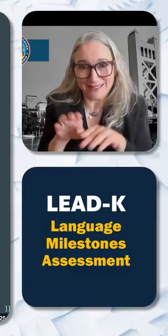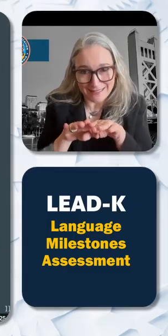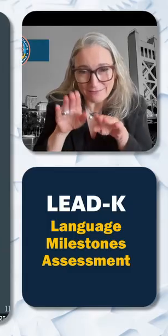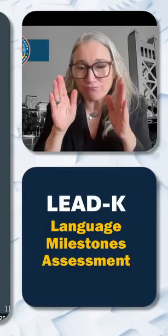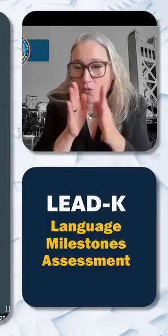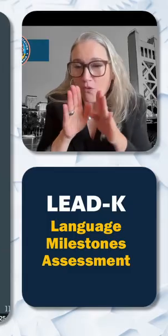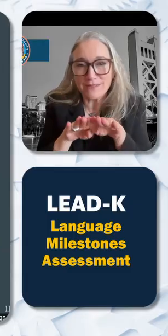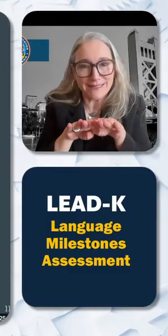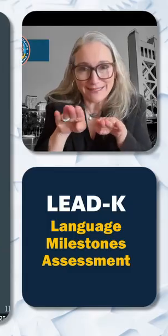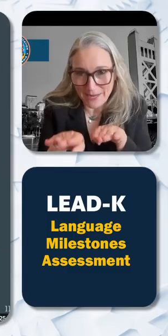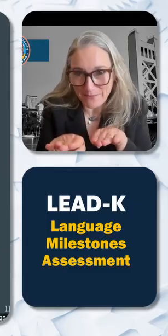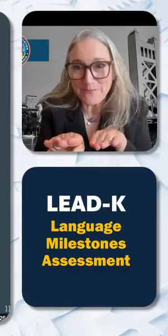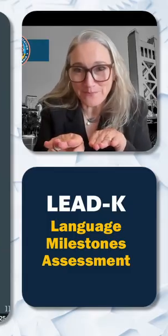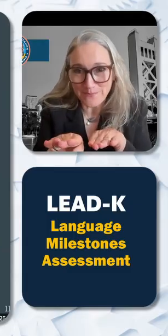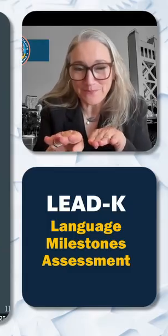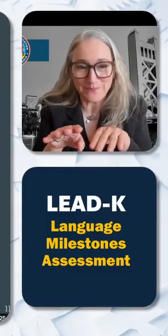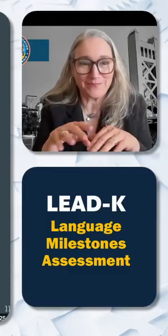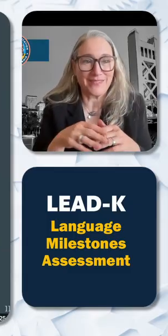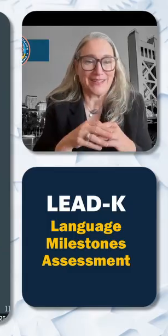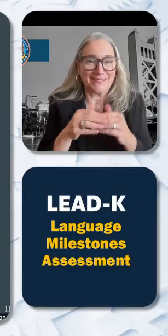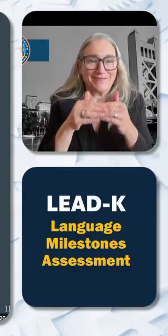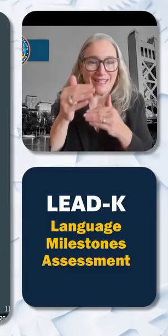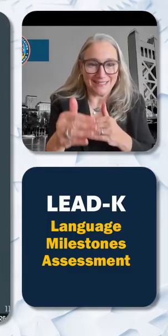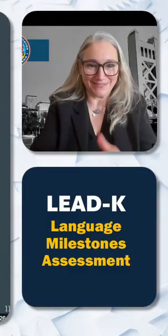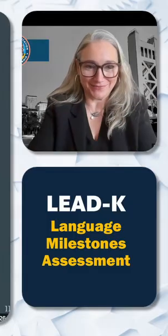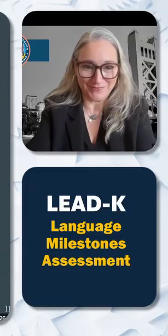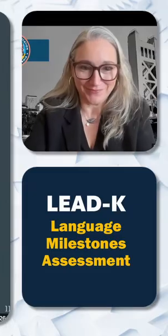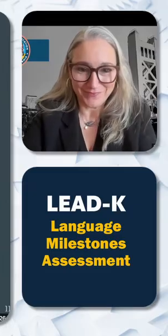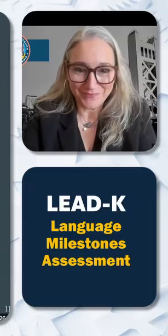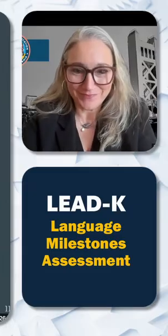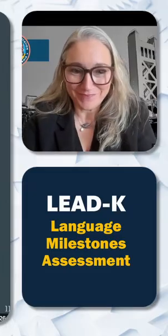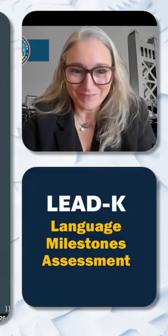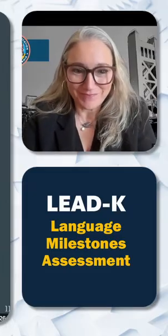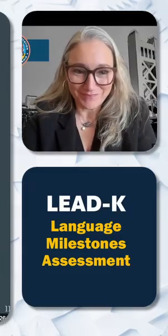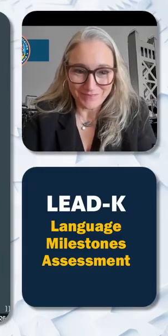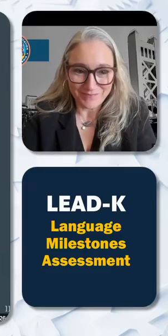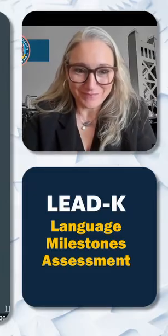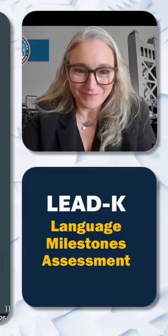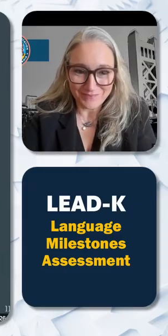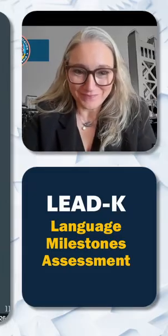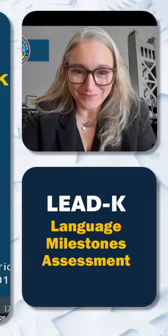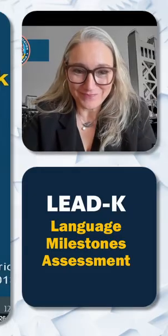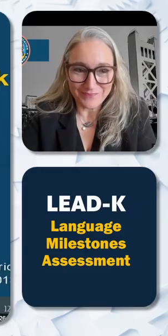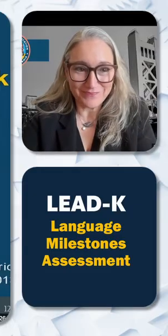But there, we have to make small steps to end language deprivation.